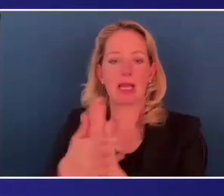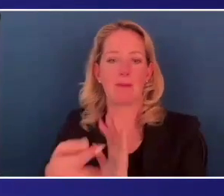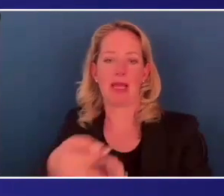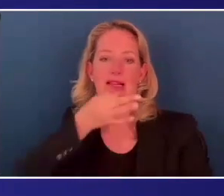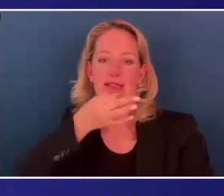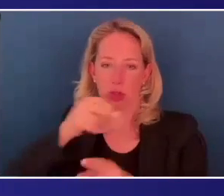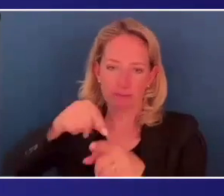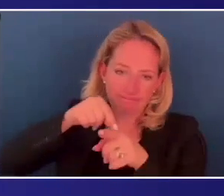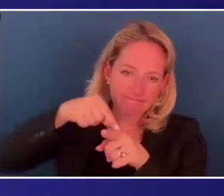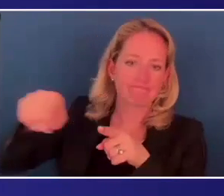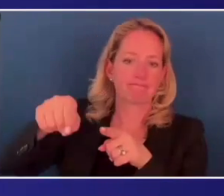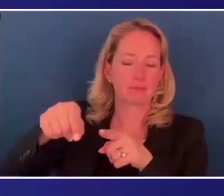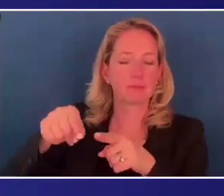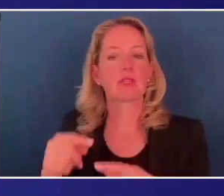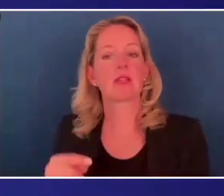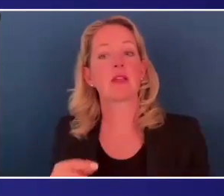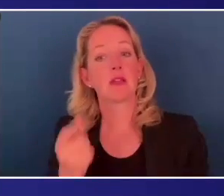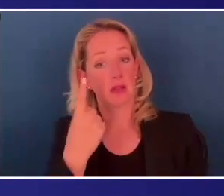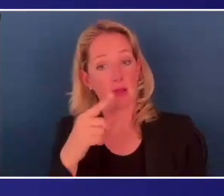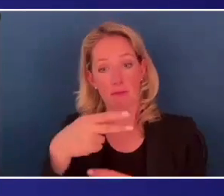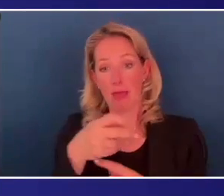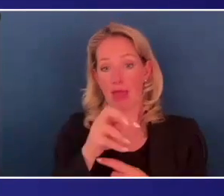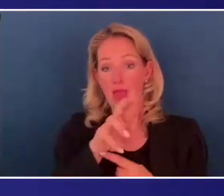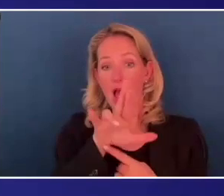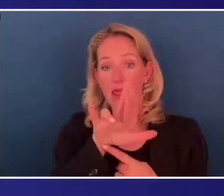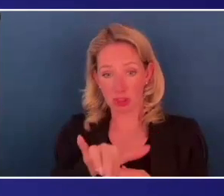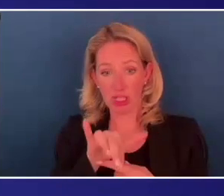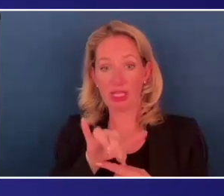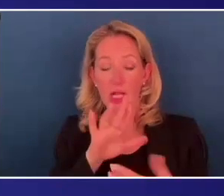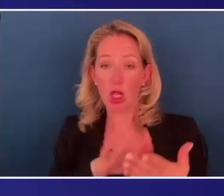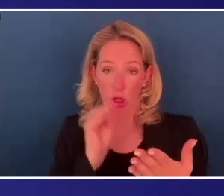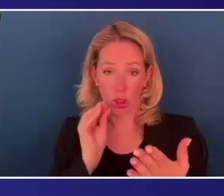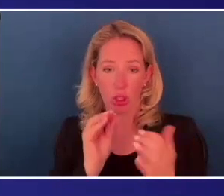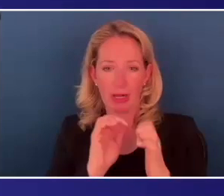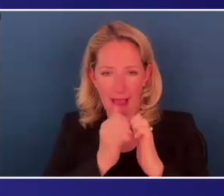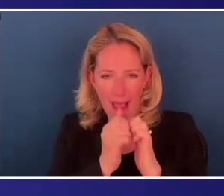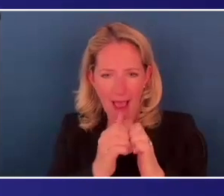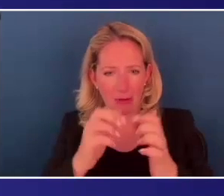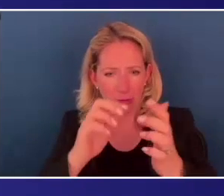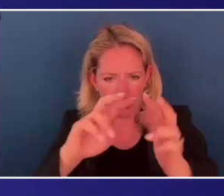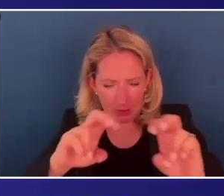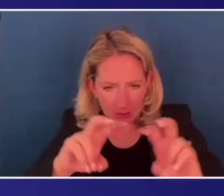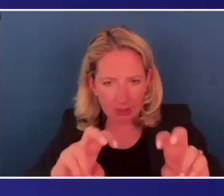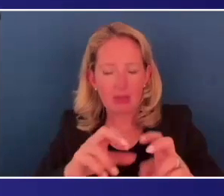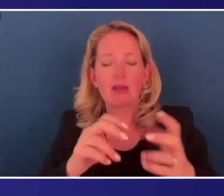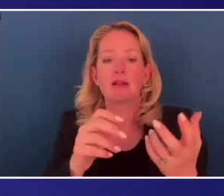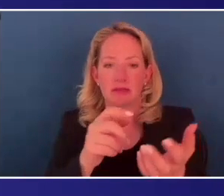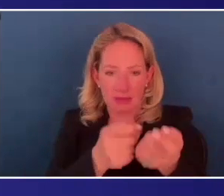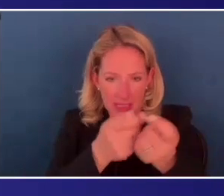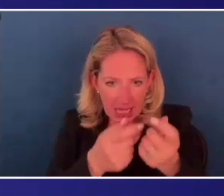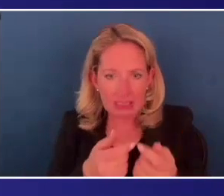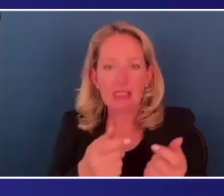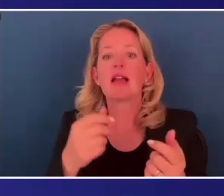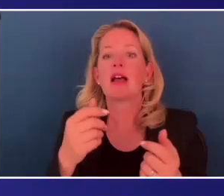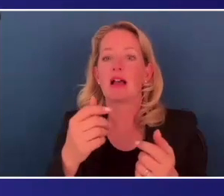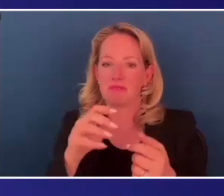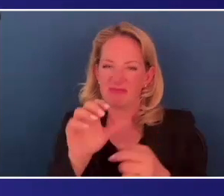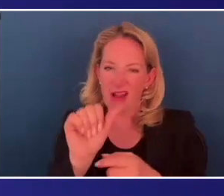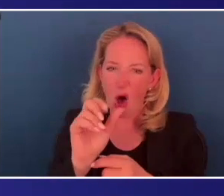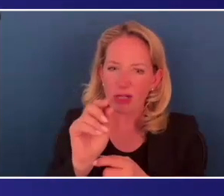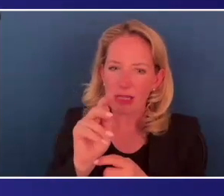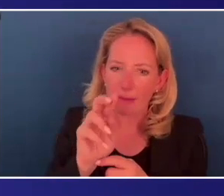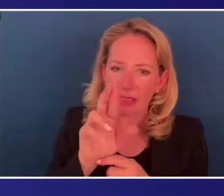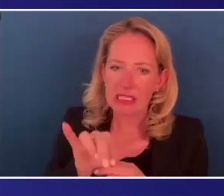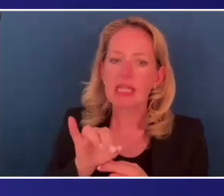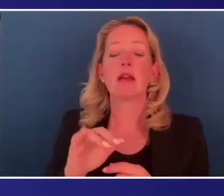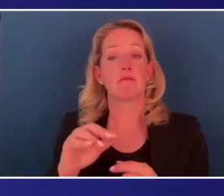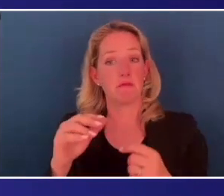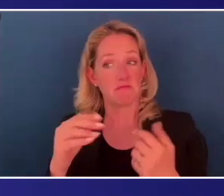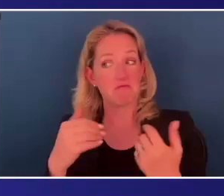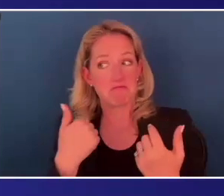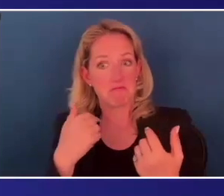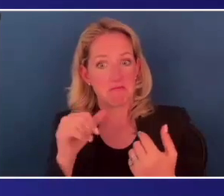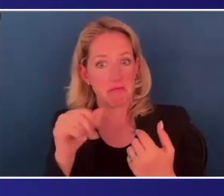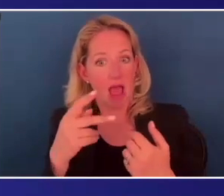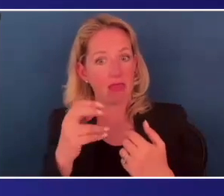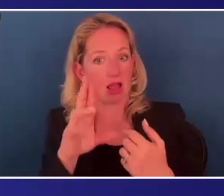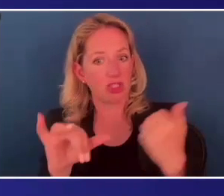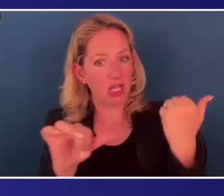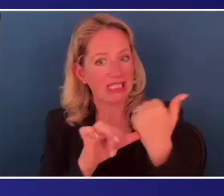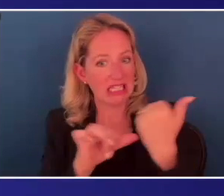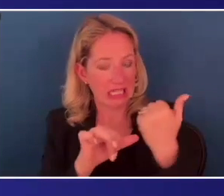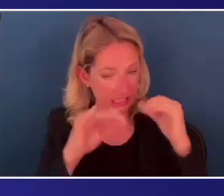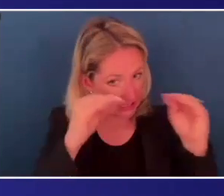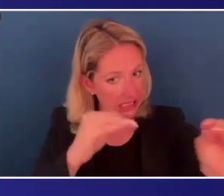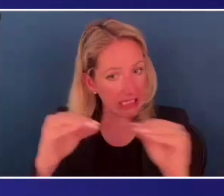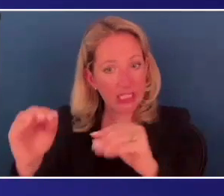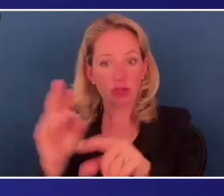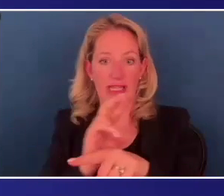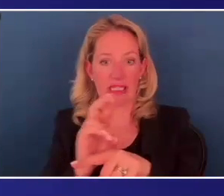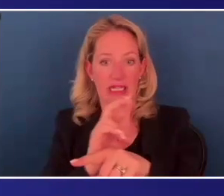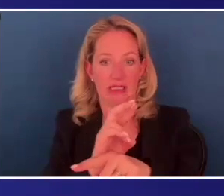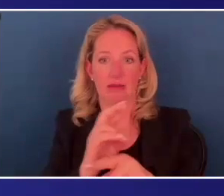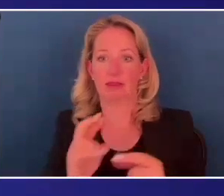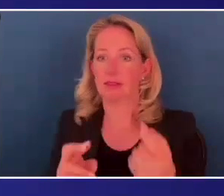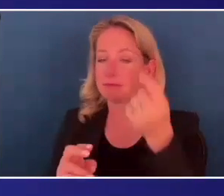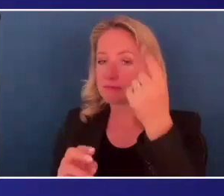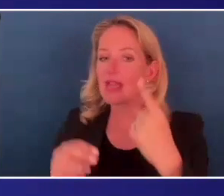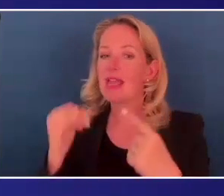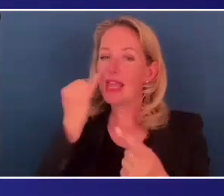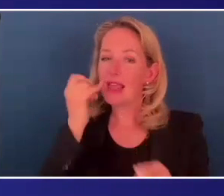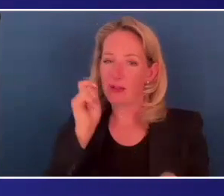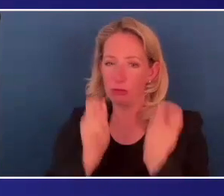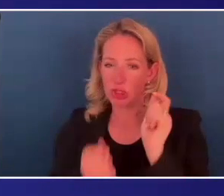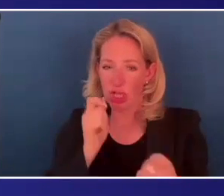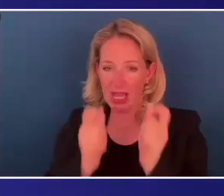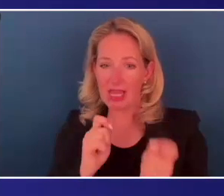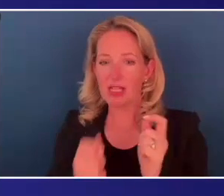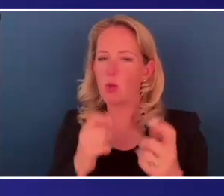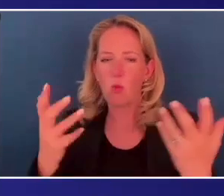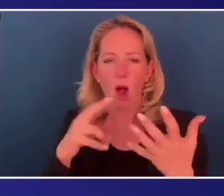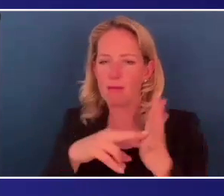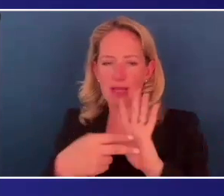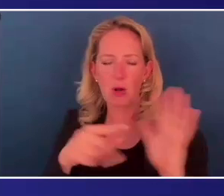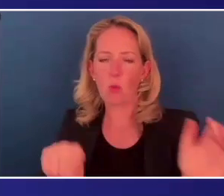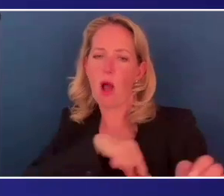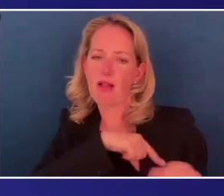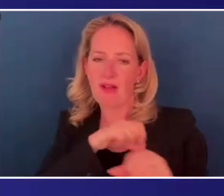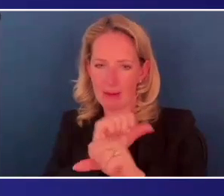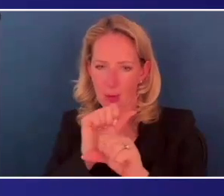In pathology when it comes to learning about how to dissect and do autopsies it's the pathologist assistance or who are responsible for teaching them these things so If changes are made to the definition of a qualifying employer, I have 2 concerns and 2 scenarios I might arise.